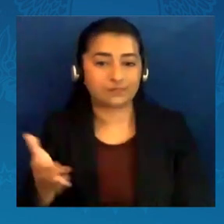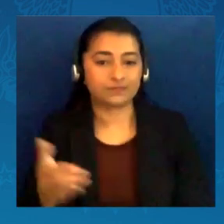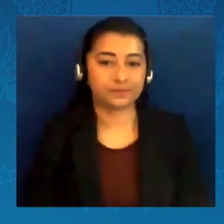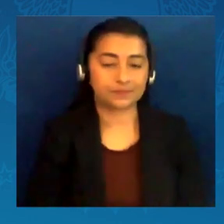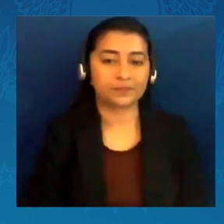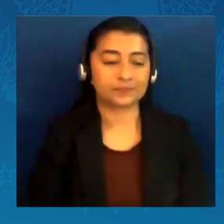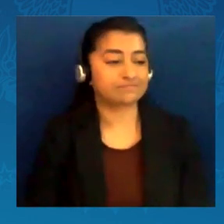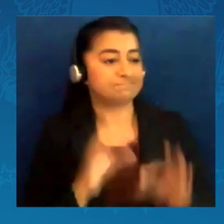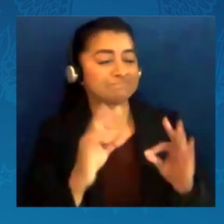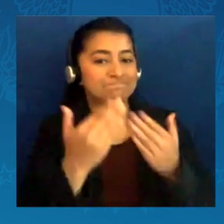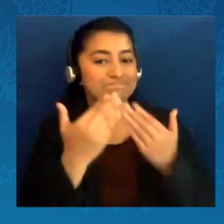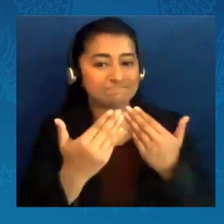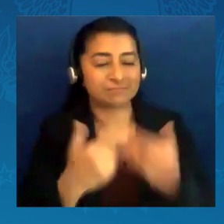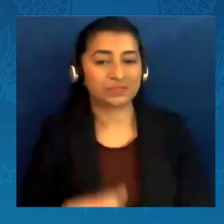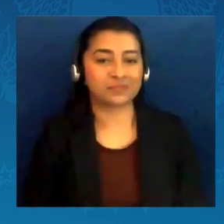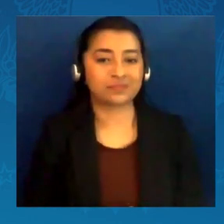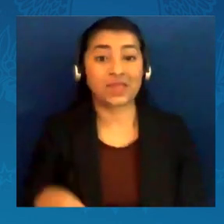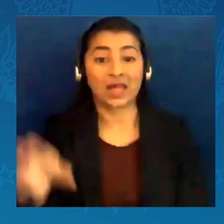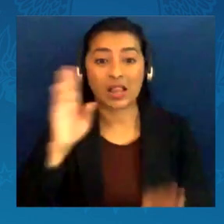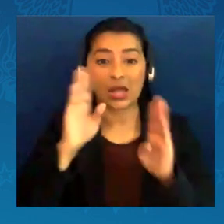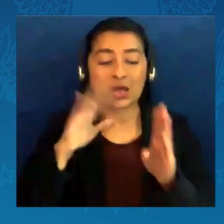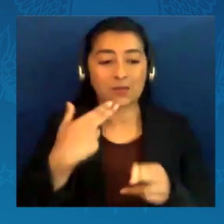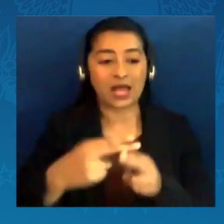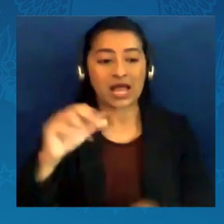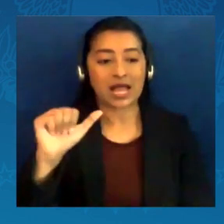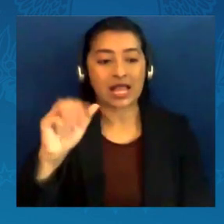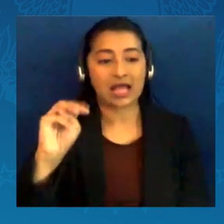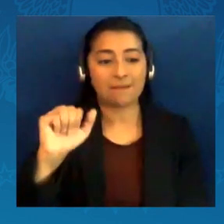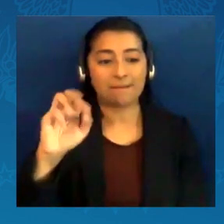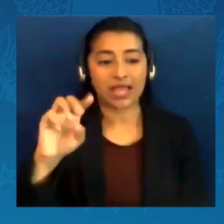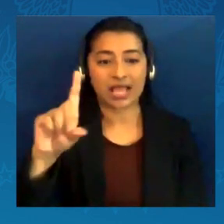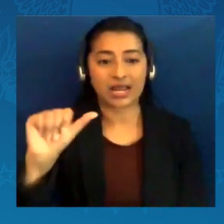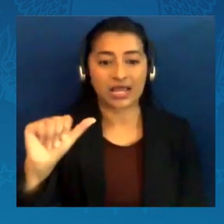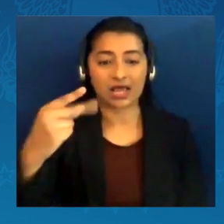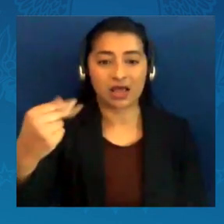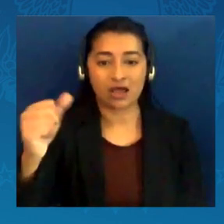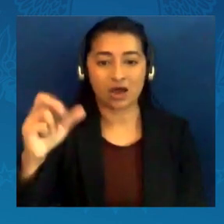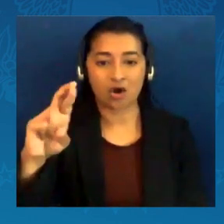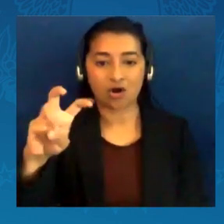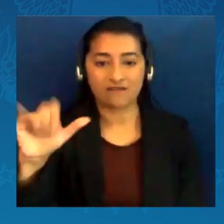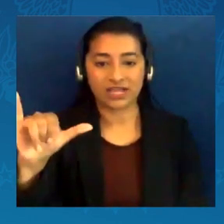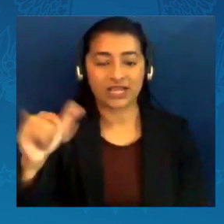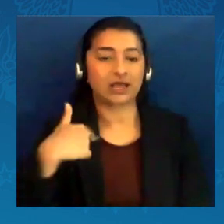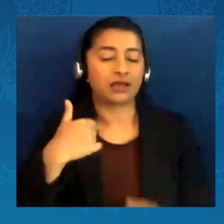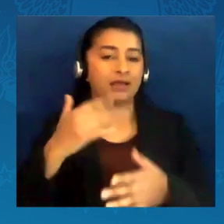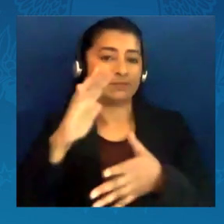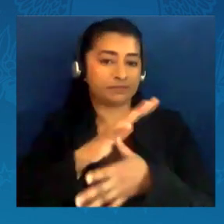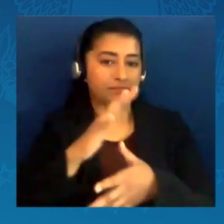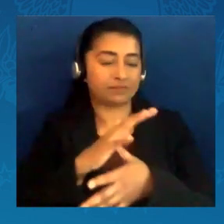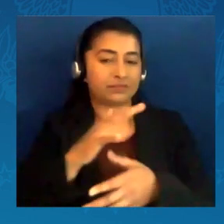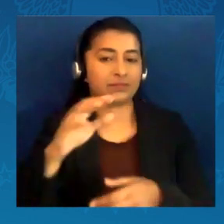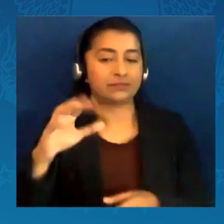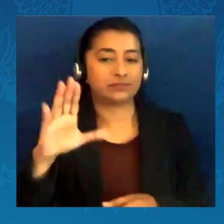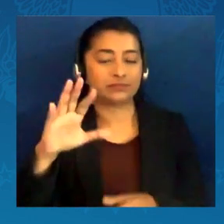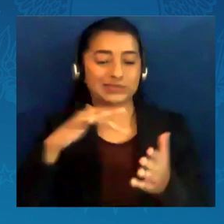Ms. Harvey: Hello, my name is Amanda Harvey. I am a graduating seniors cellular molecular biology major from New Jersey.